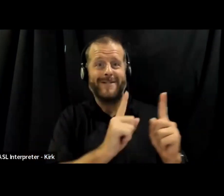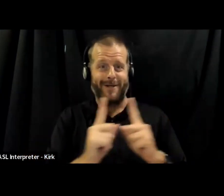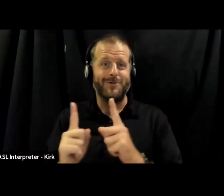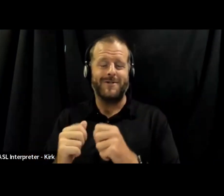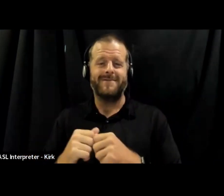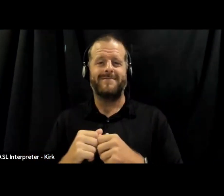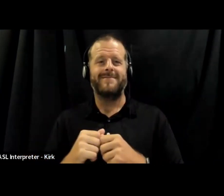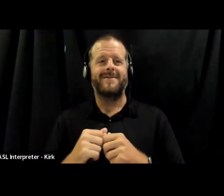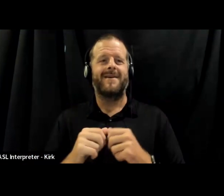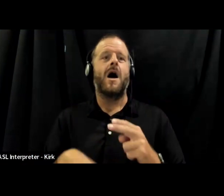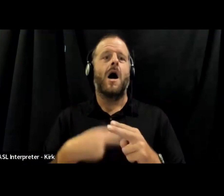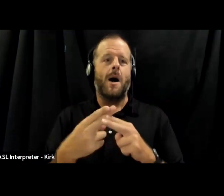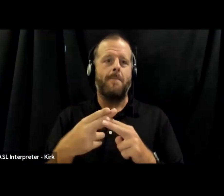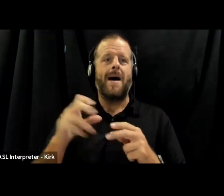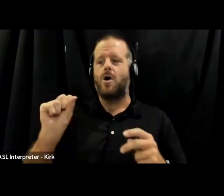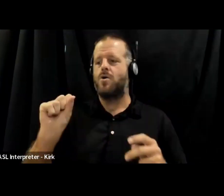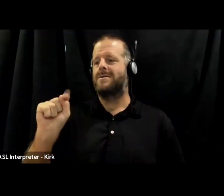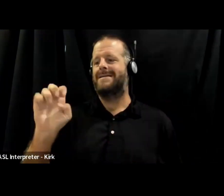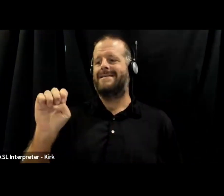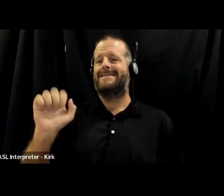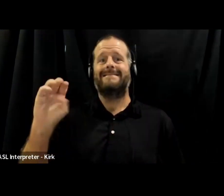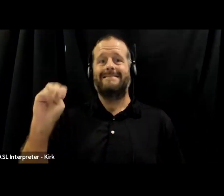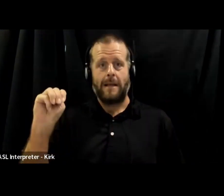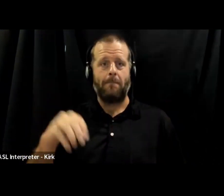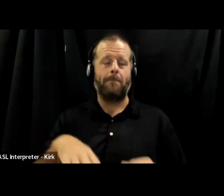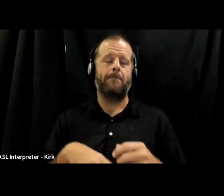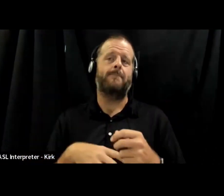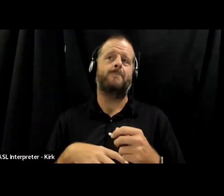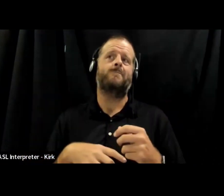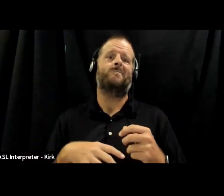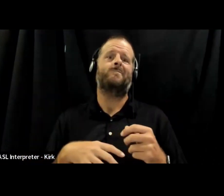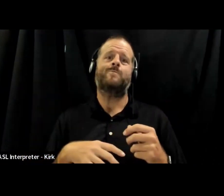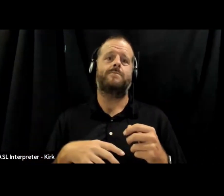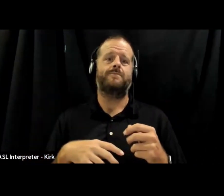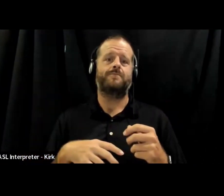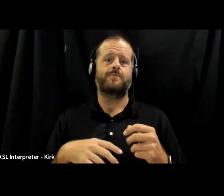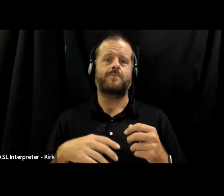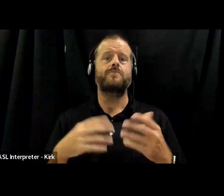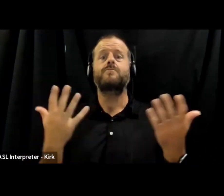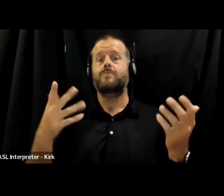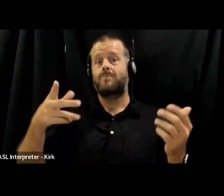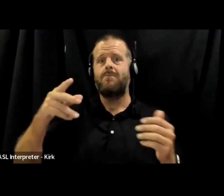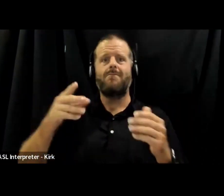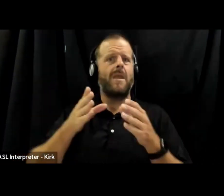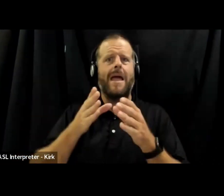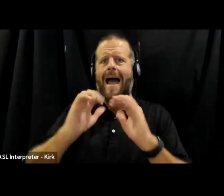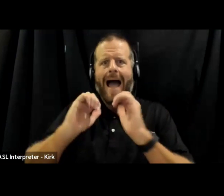about STEAM and, , pathways to STEAM careers and